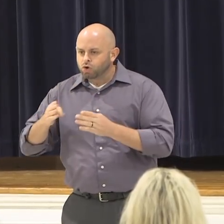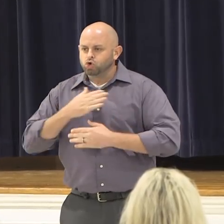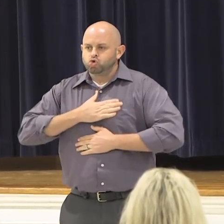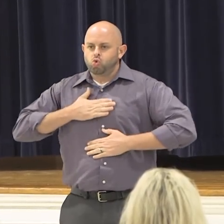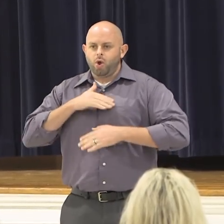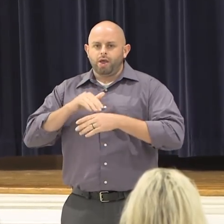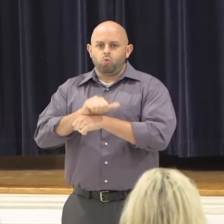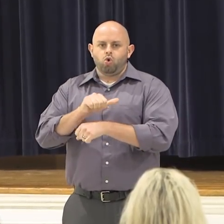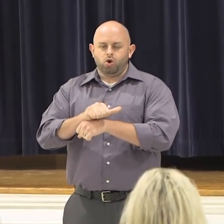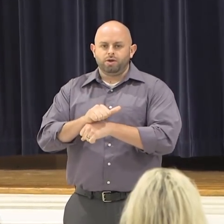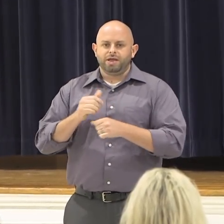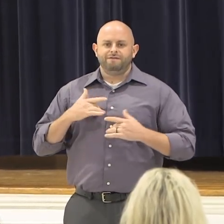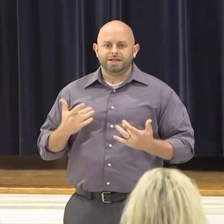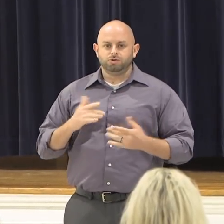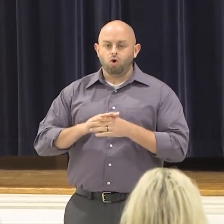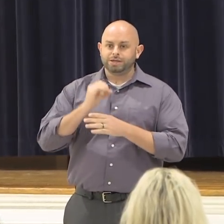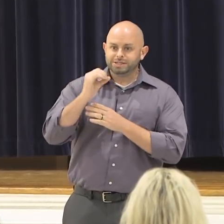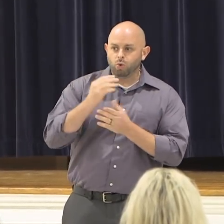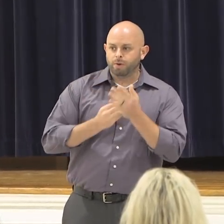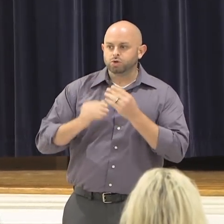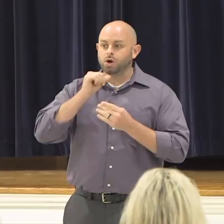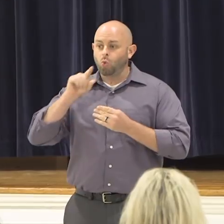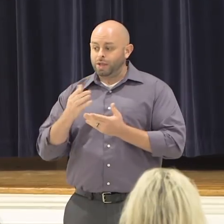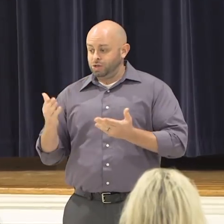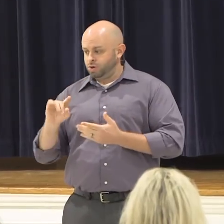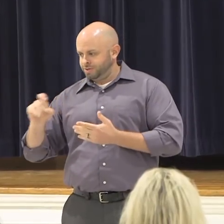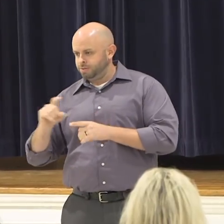zero budget not just here on the Dix campus but across the state now with a